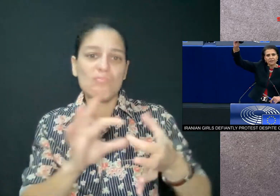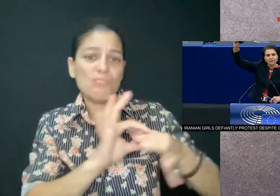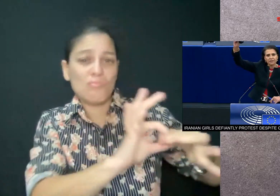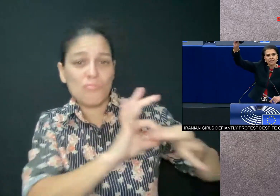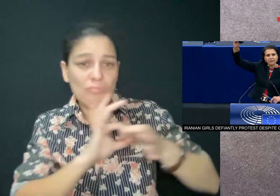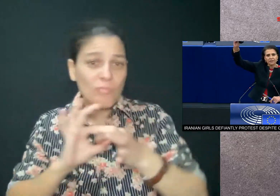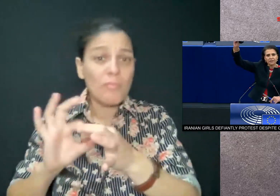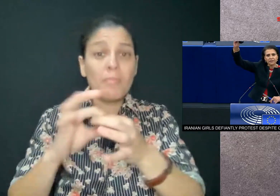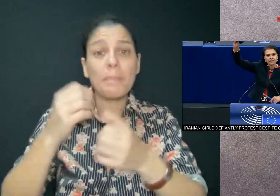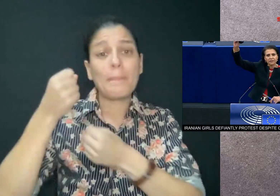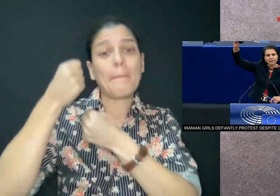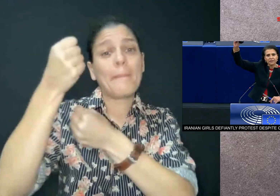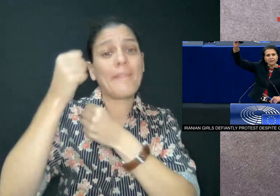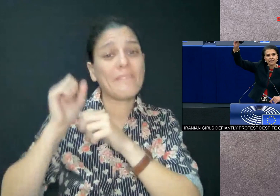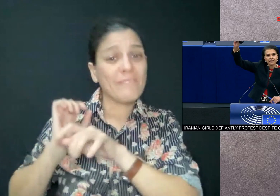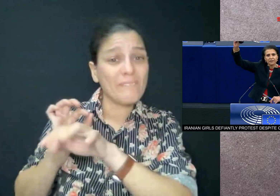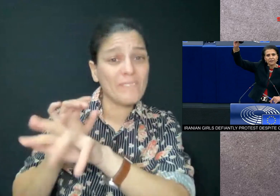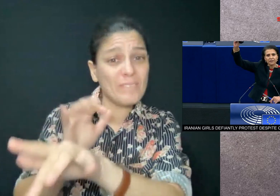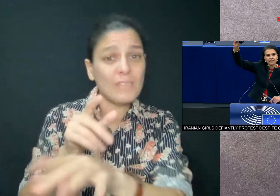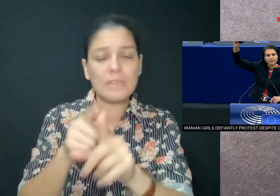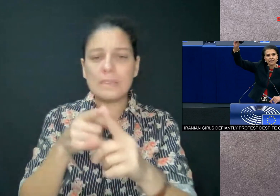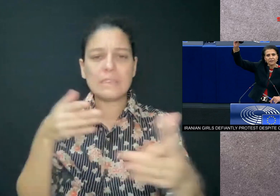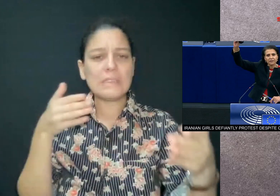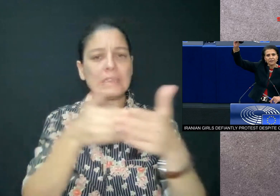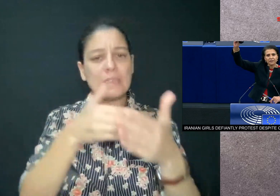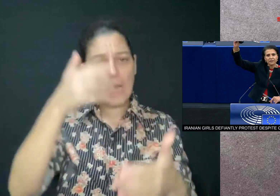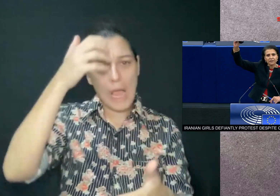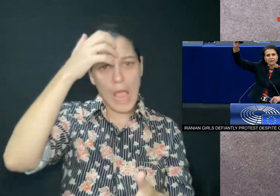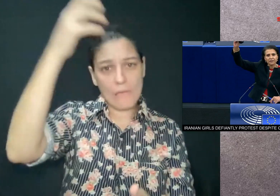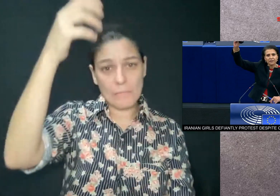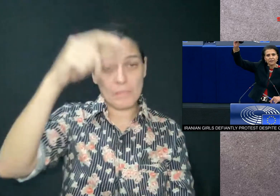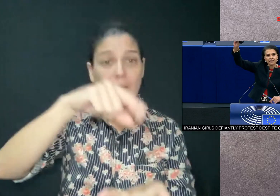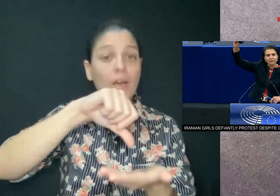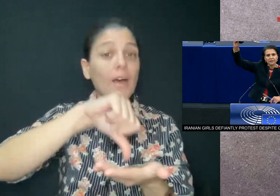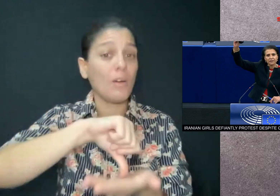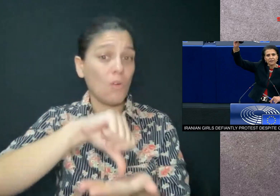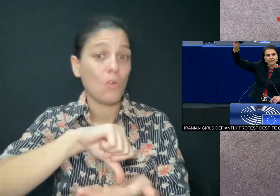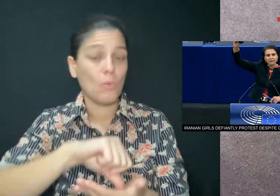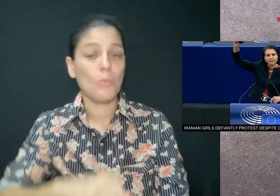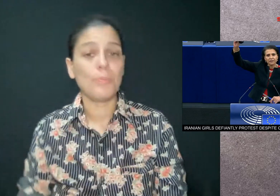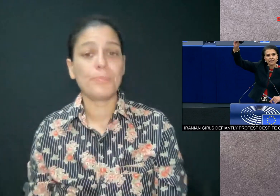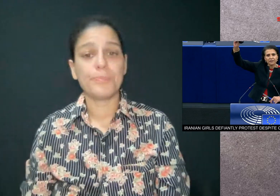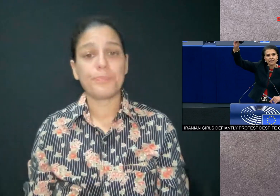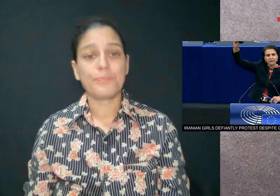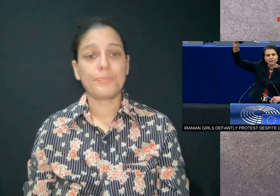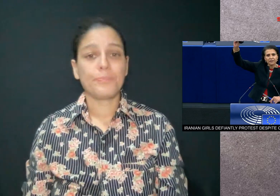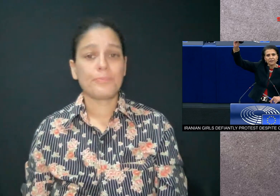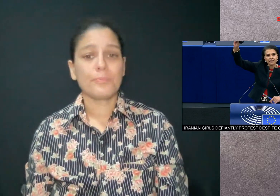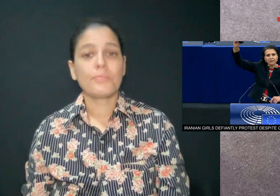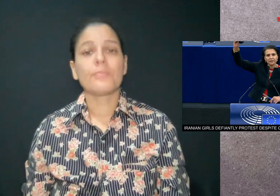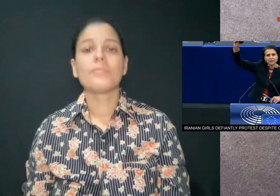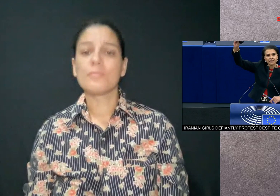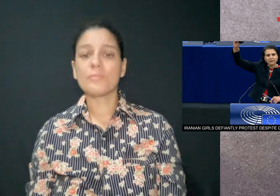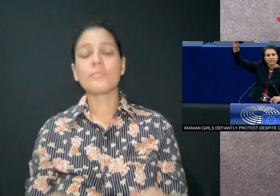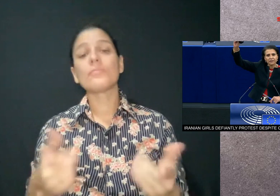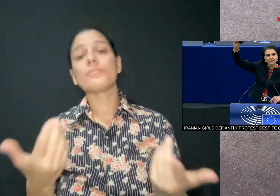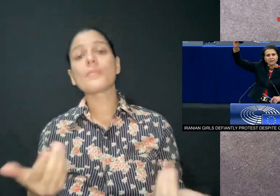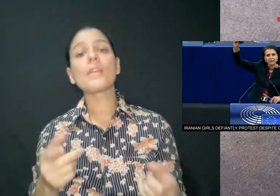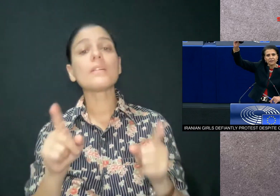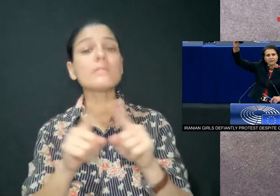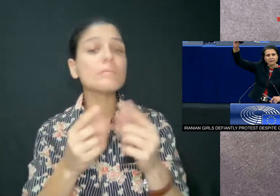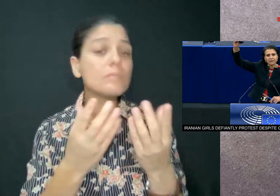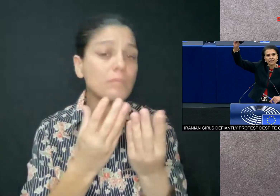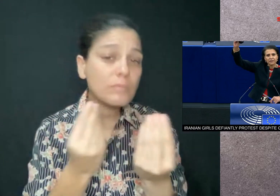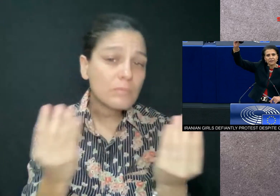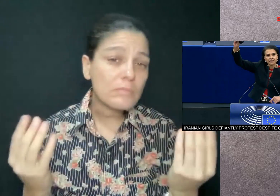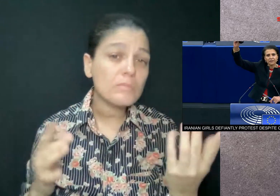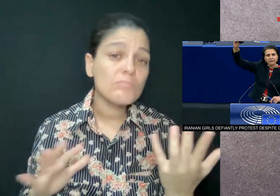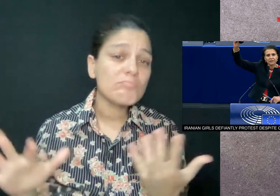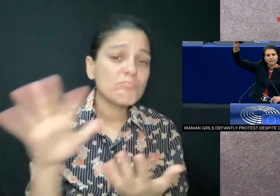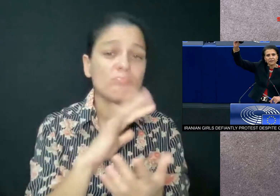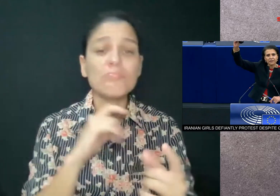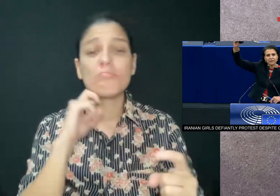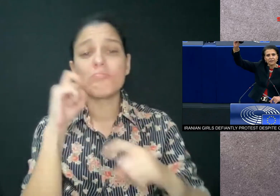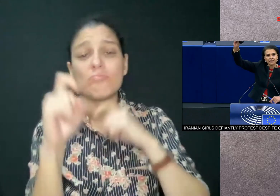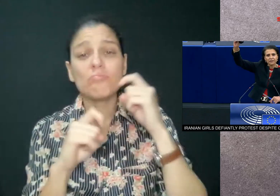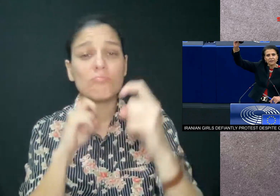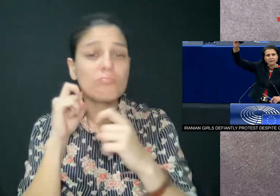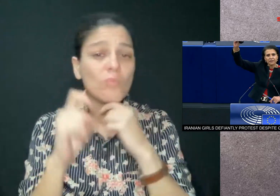with antigovernment protesters in Iran and with so much turmoil and violence taking